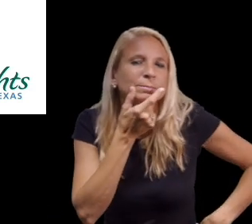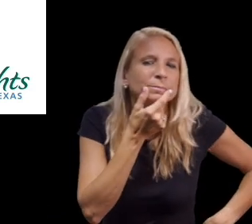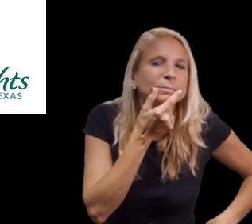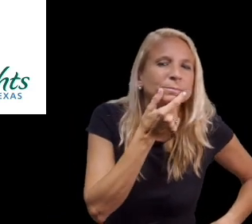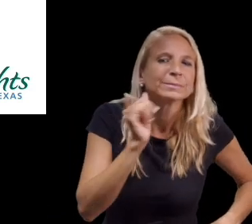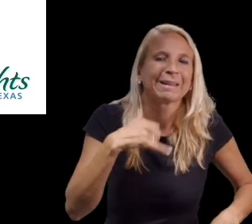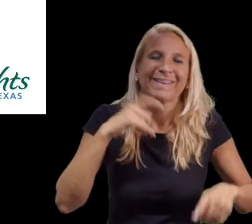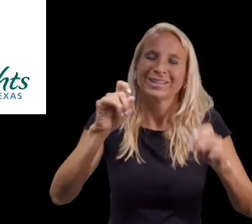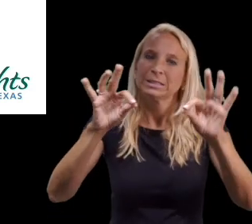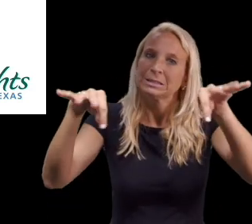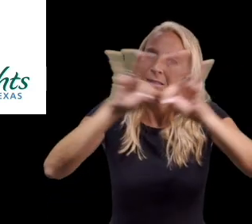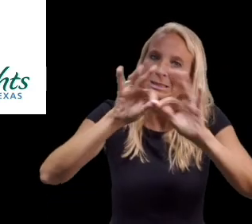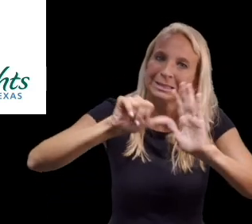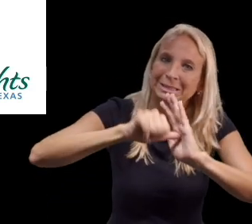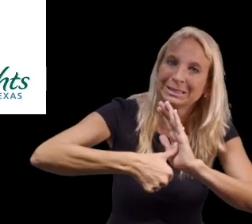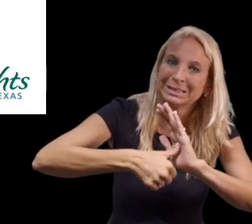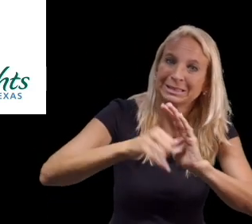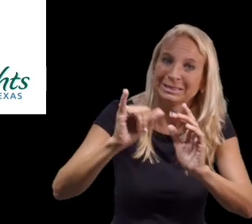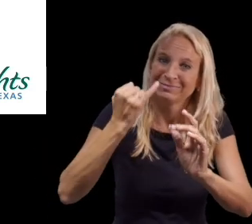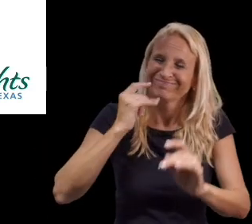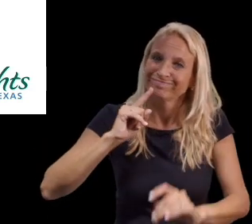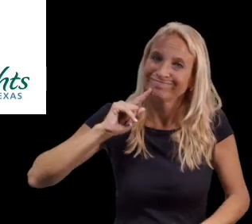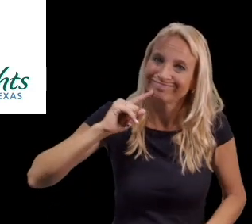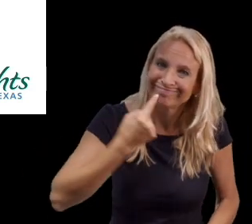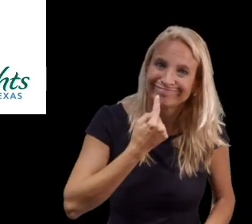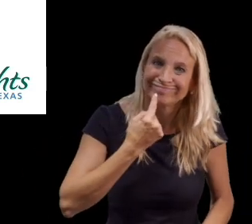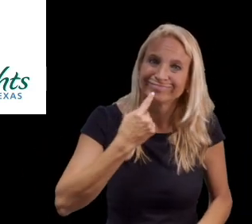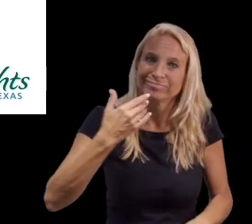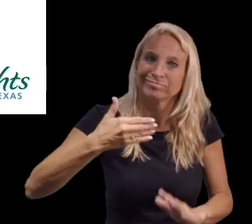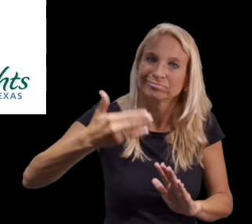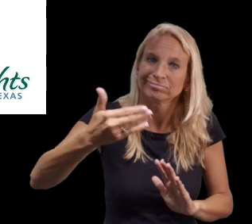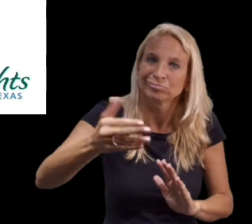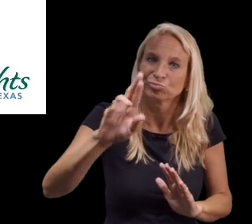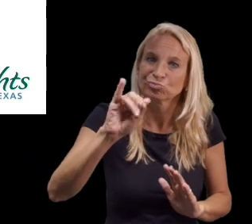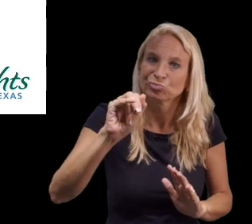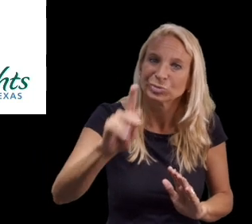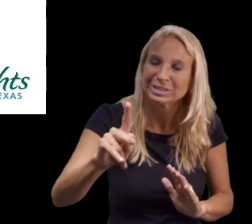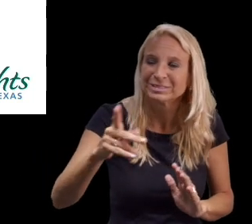so we have to stress the imminent risk or crisis,